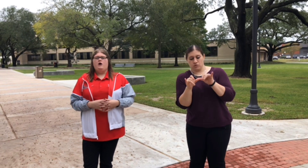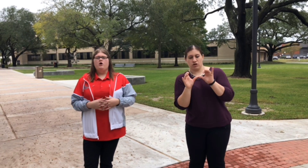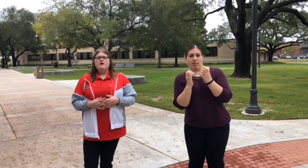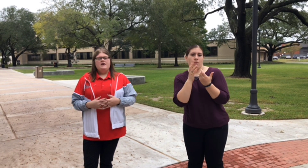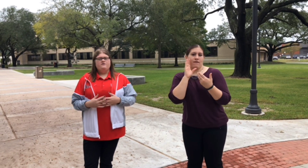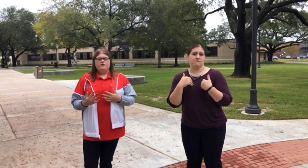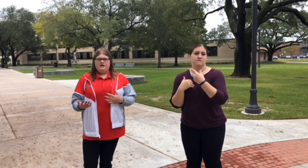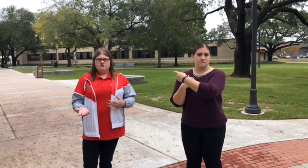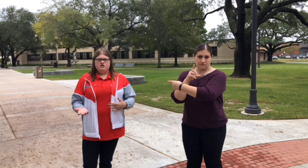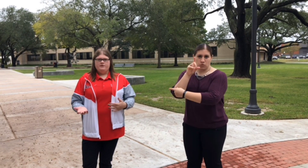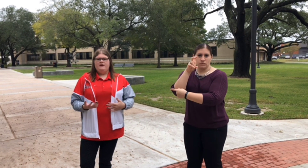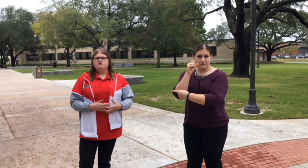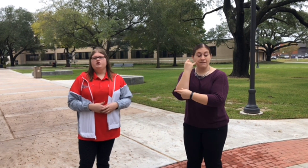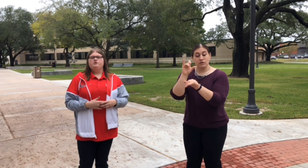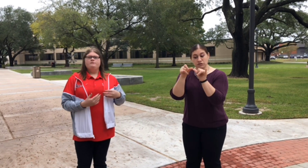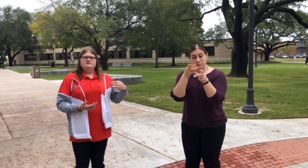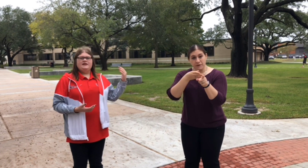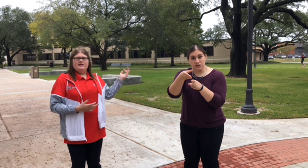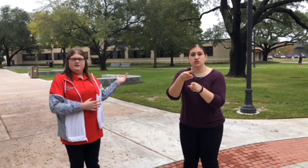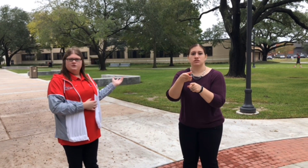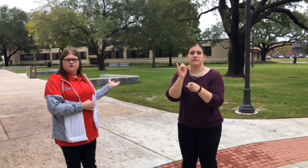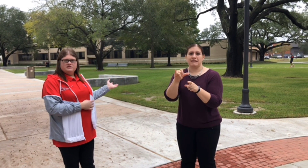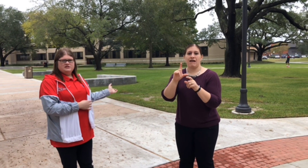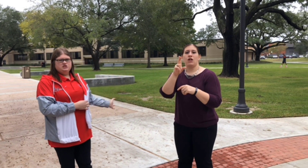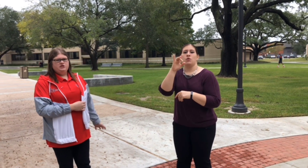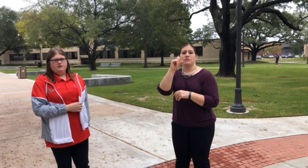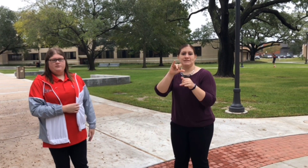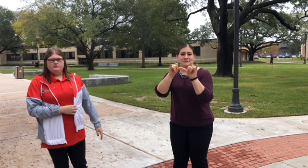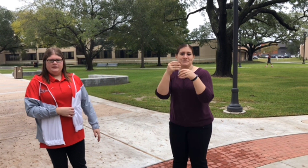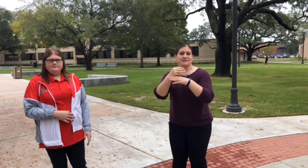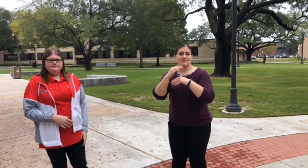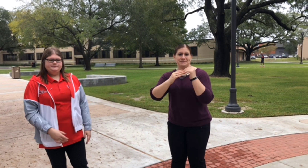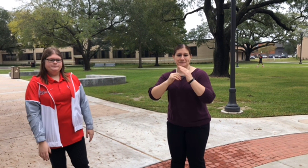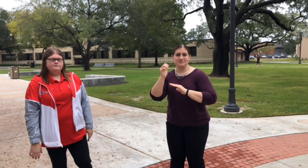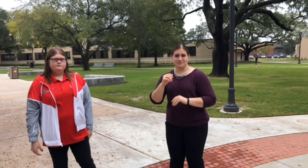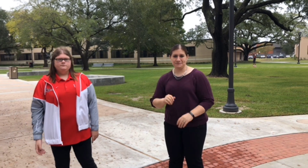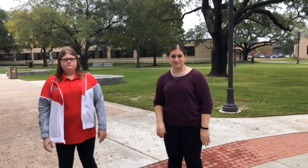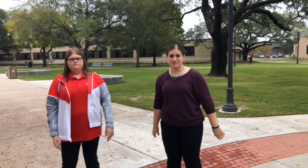well.